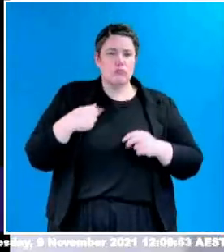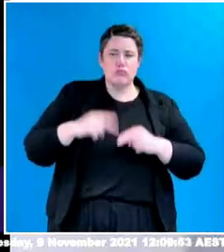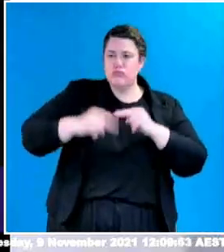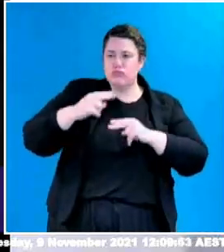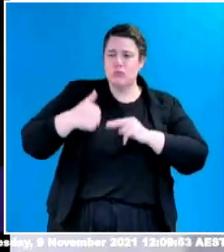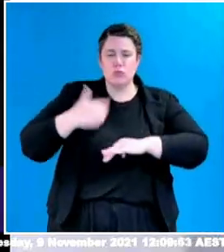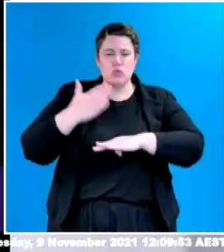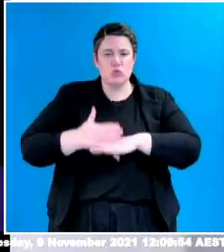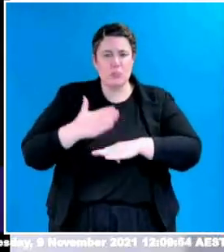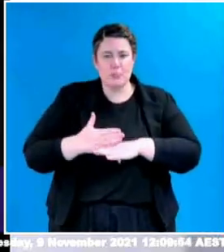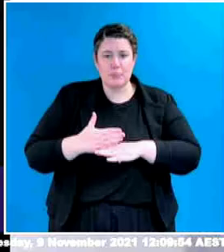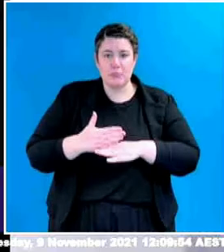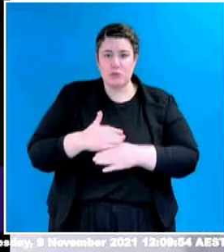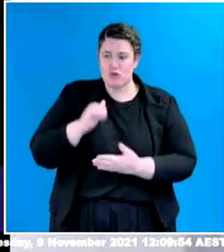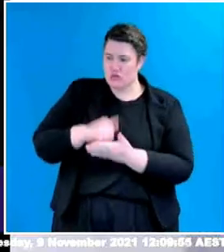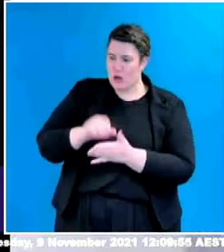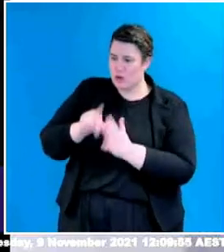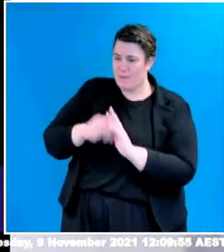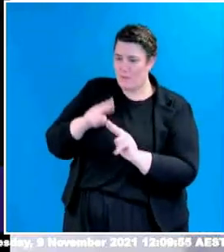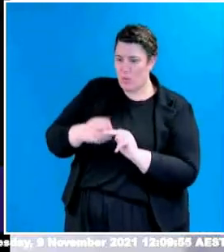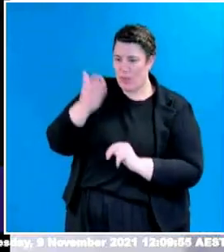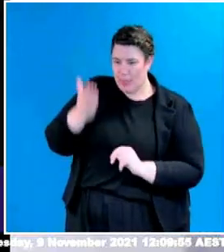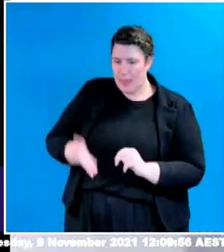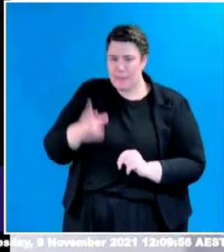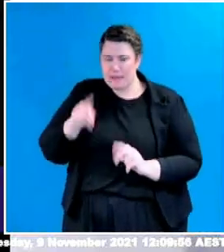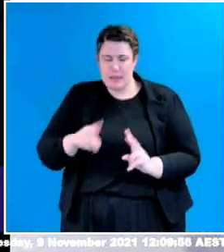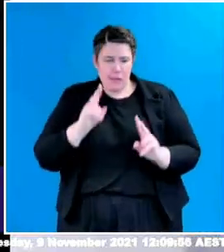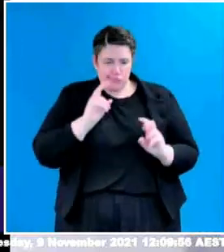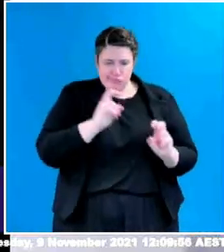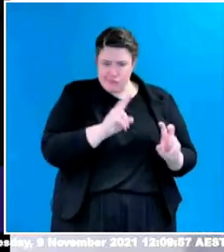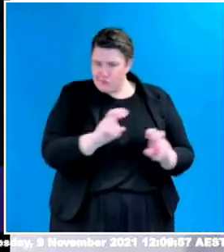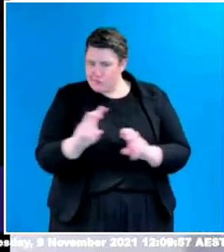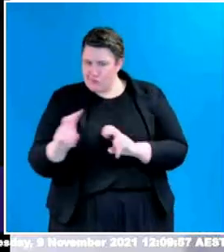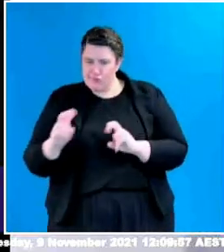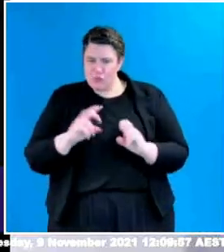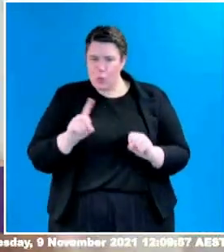It's the right time for them, so they can start investigating. What's the best process for them?